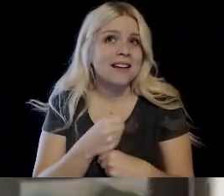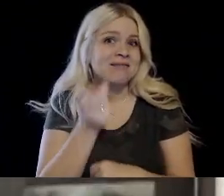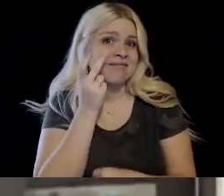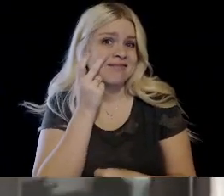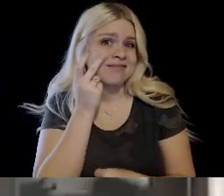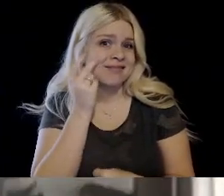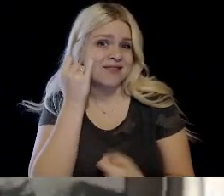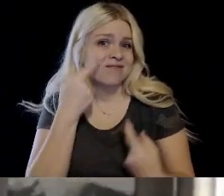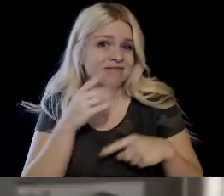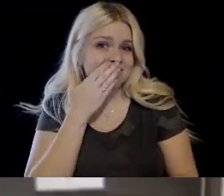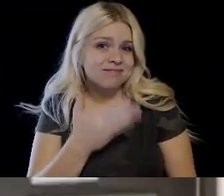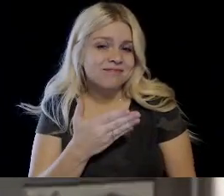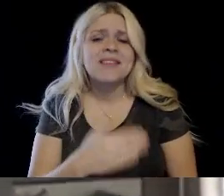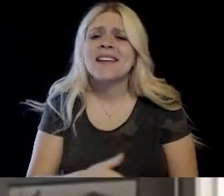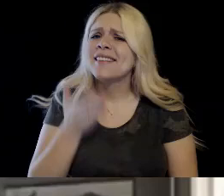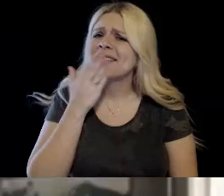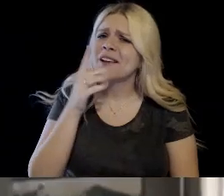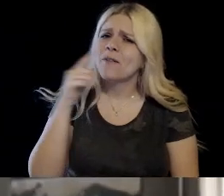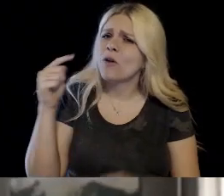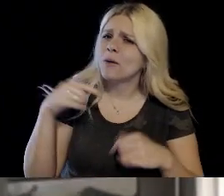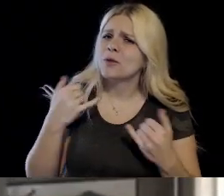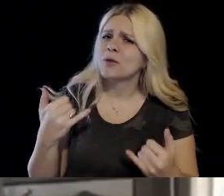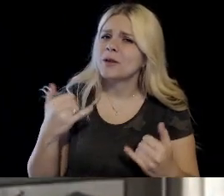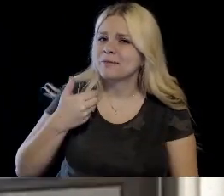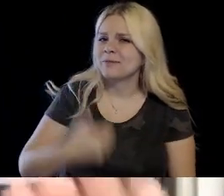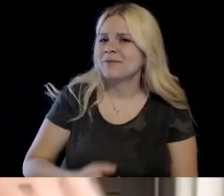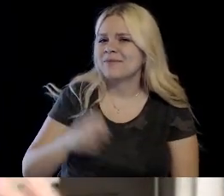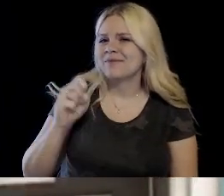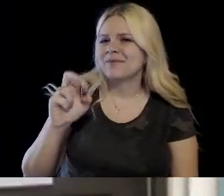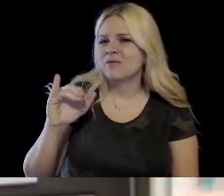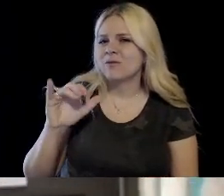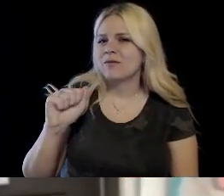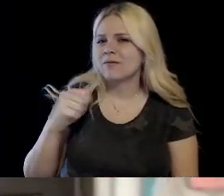Thanks so much for being here. I'm Erica from the marketing department. I am standing in,